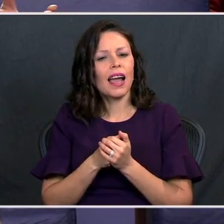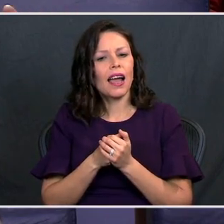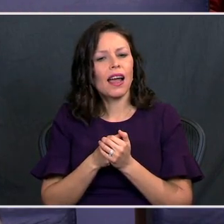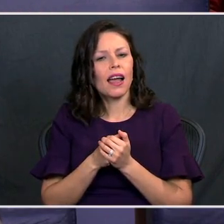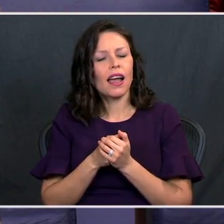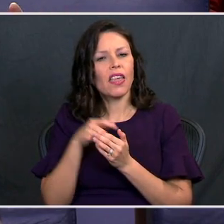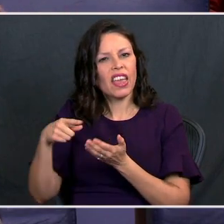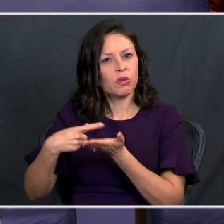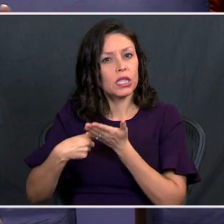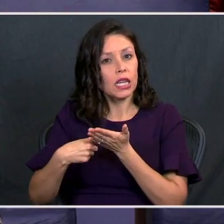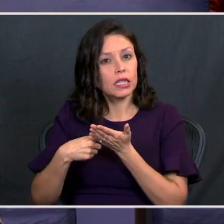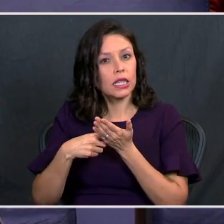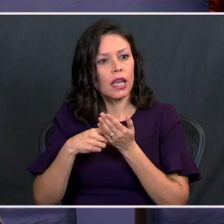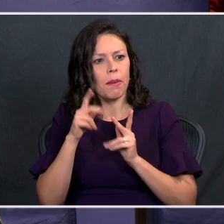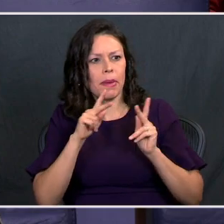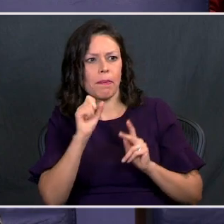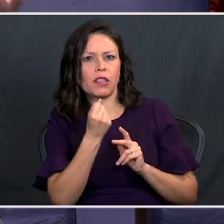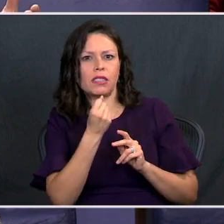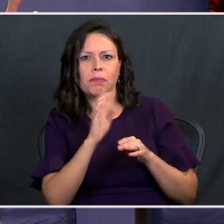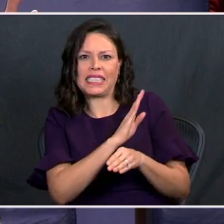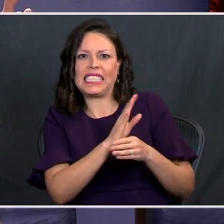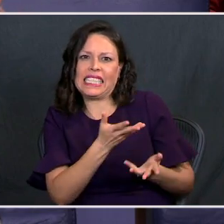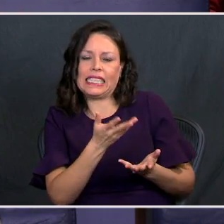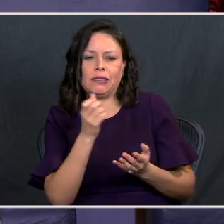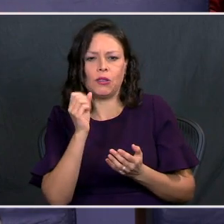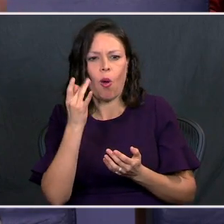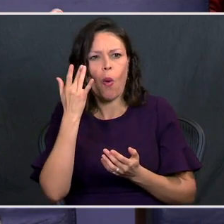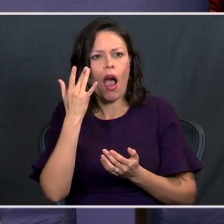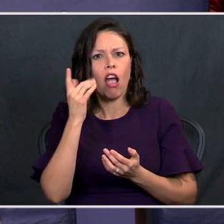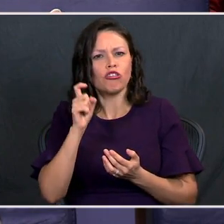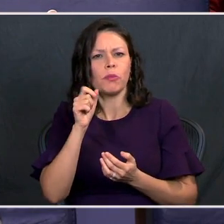discussing the people's business. Is that a matter -– you know, why should those be private?